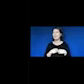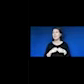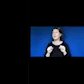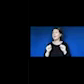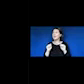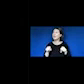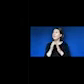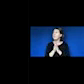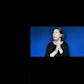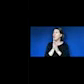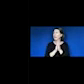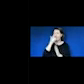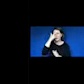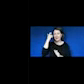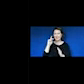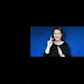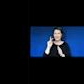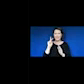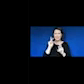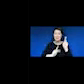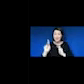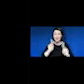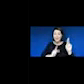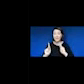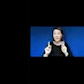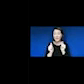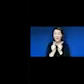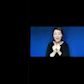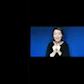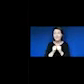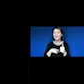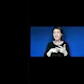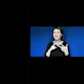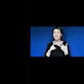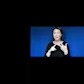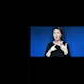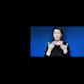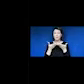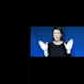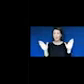of people they are working around and overall, just that culture of the workplace, and in